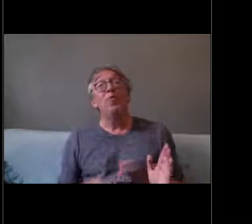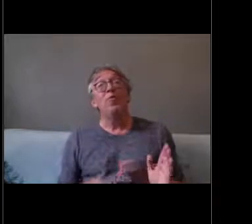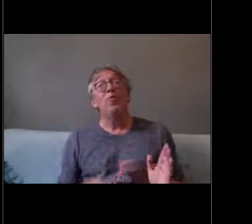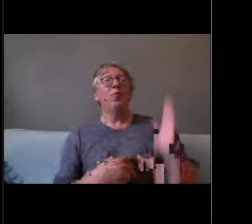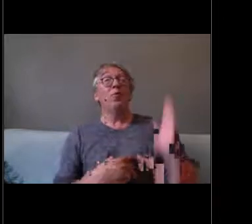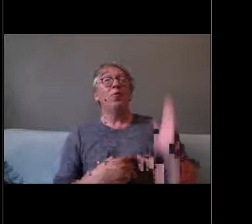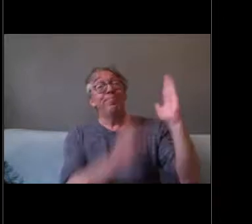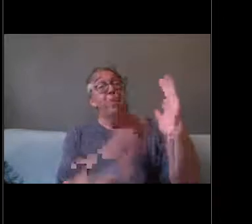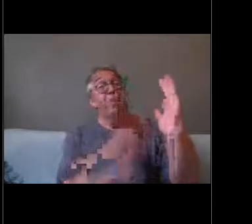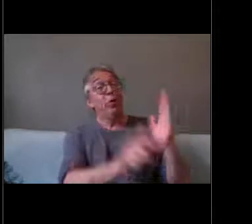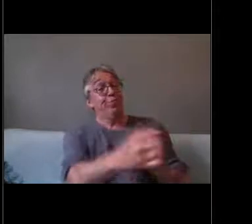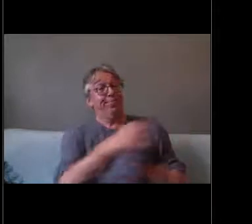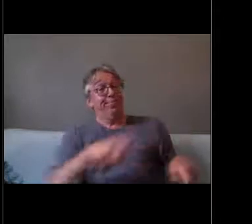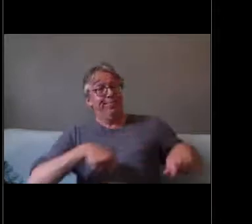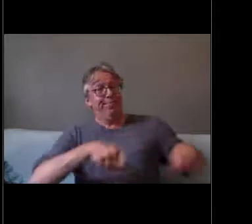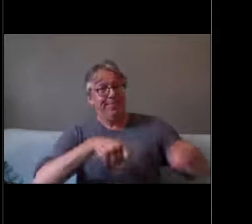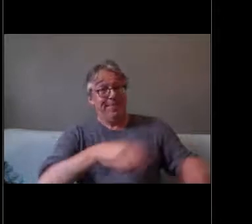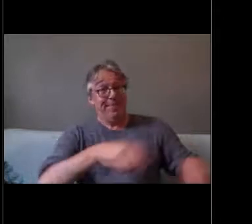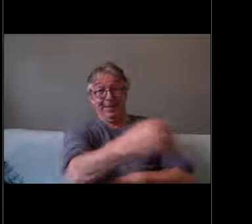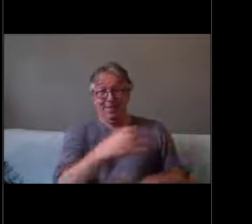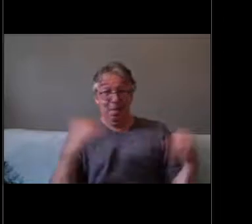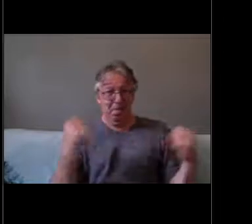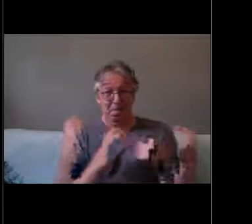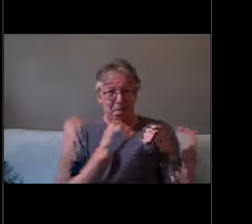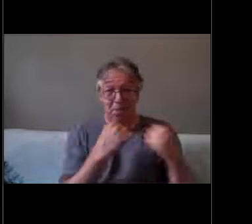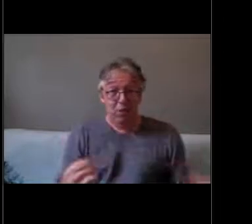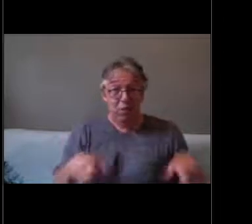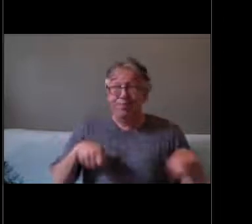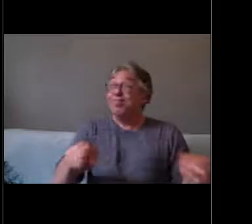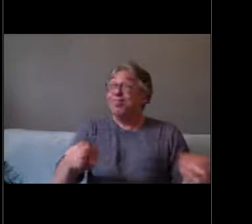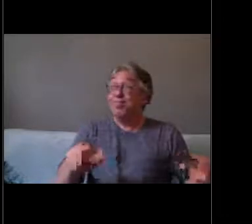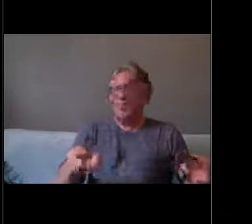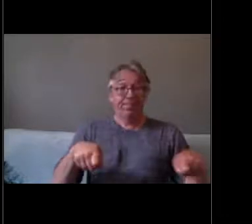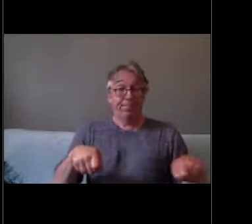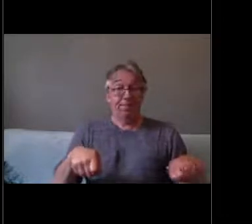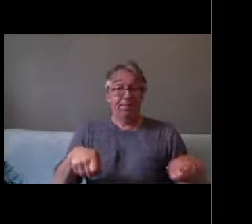Other barriers include social barriers, institutional barriers,